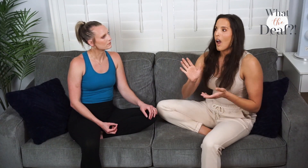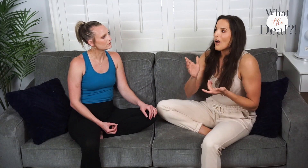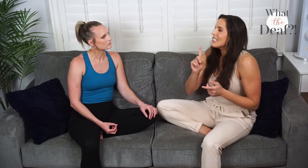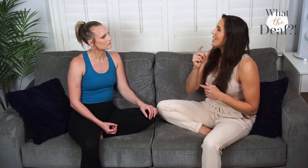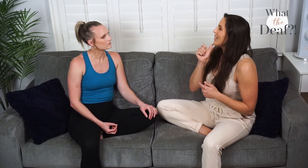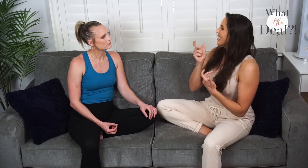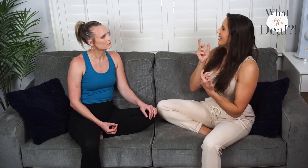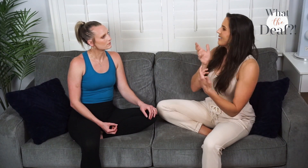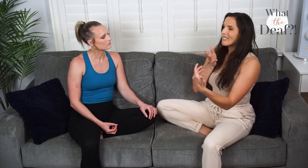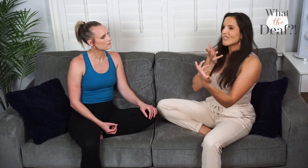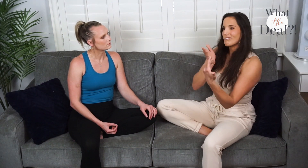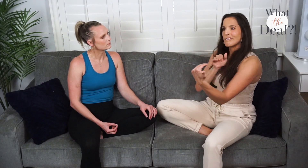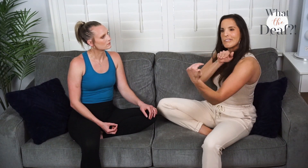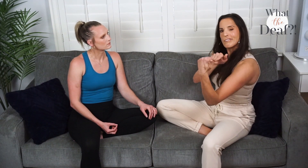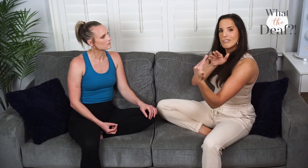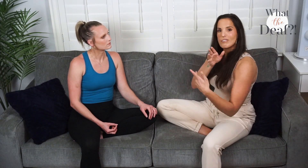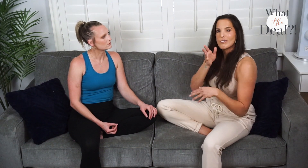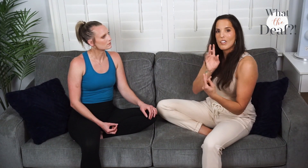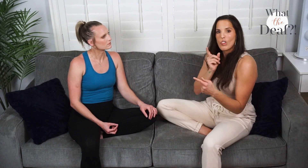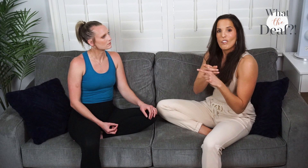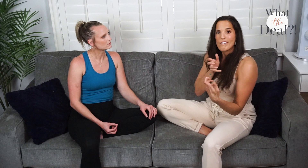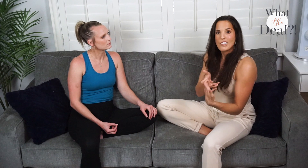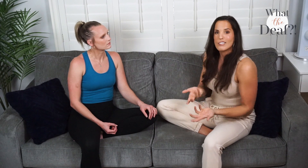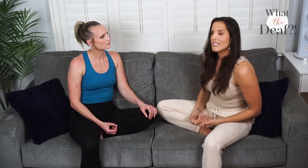It just wasn’t the right fit or the right person.